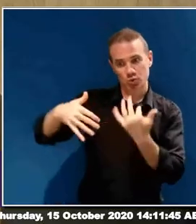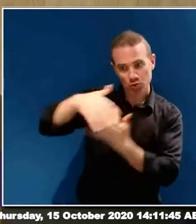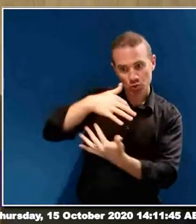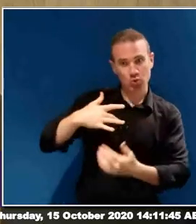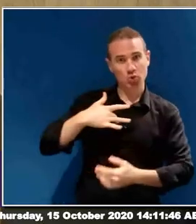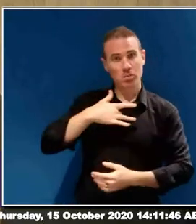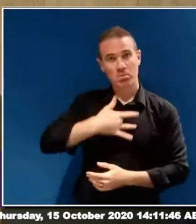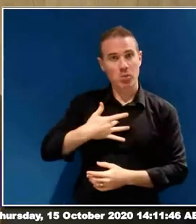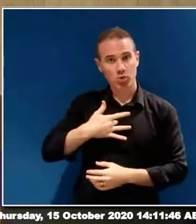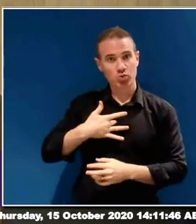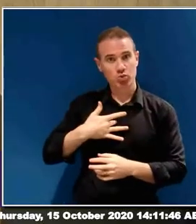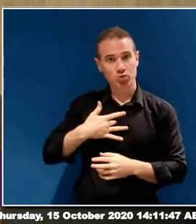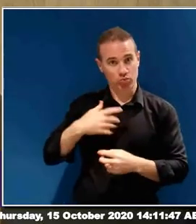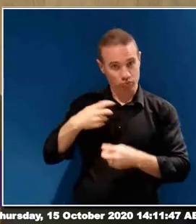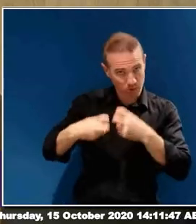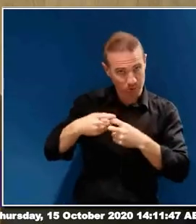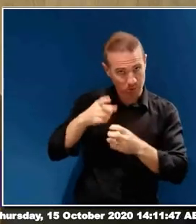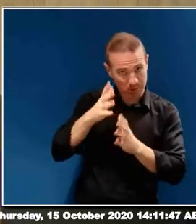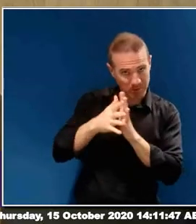Can you tell us what your experience was?